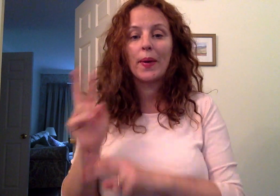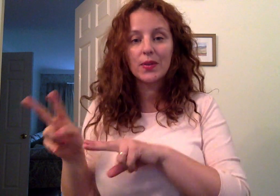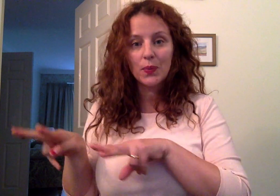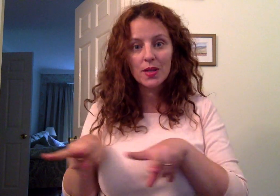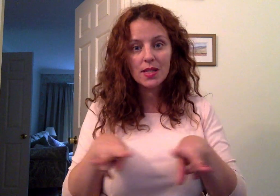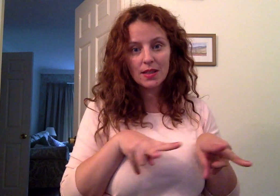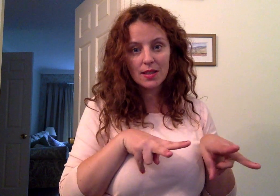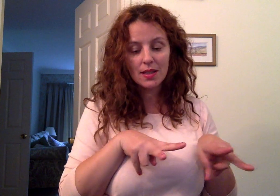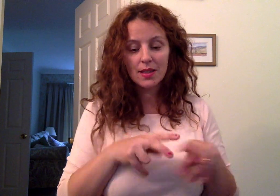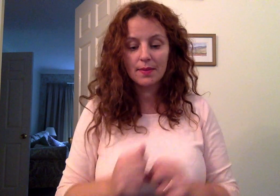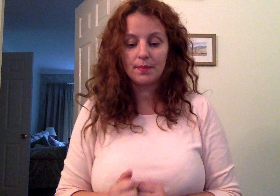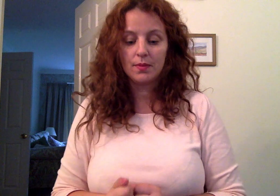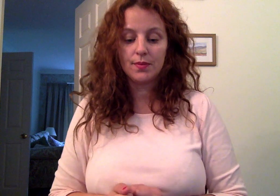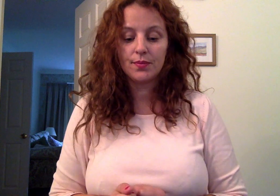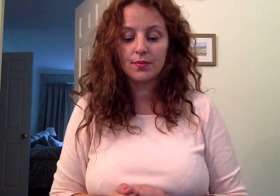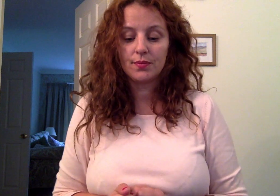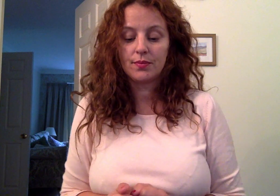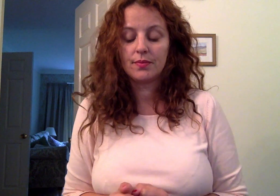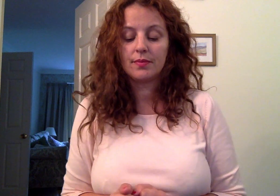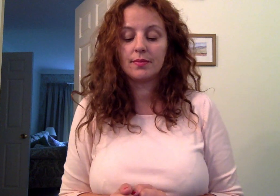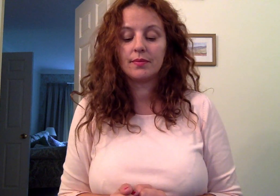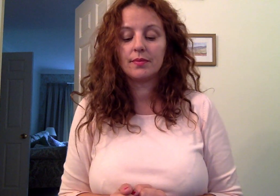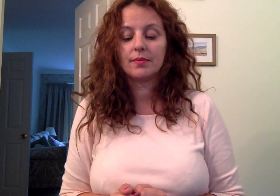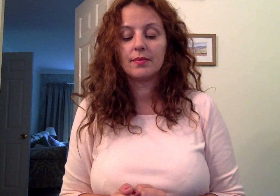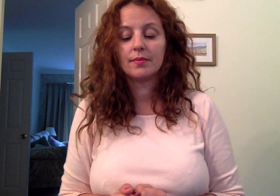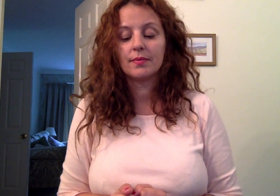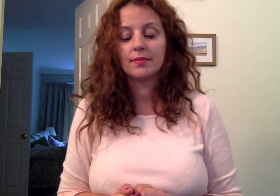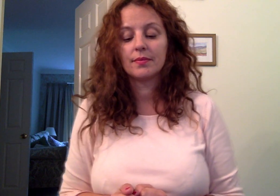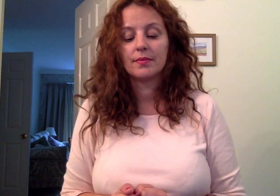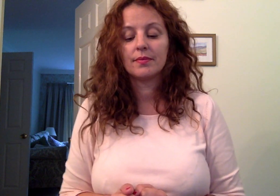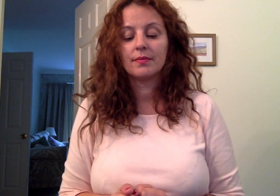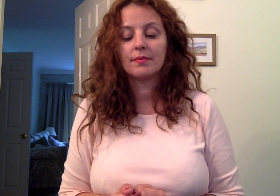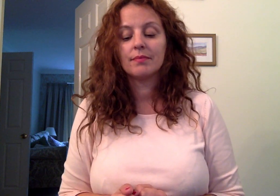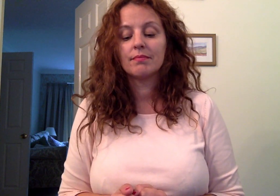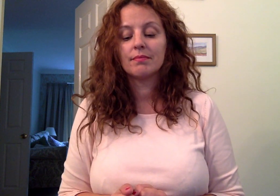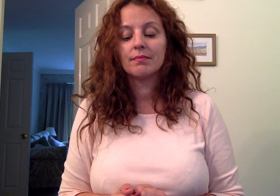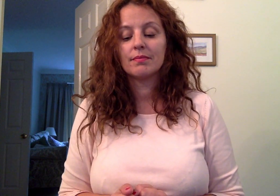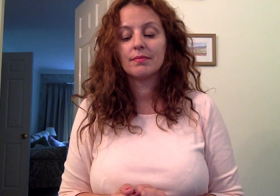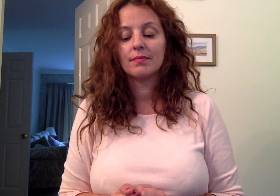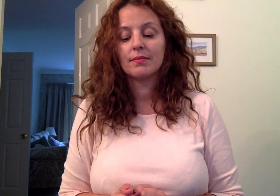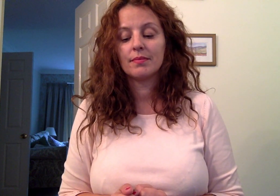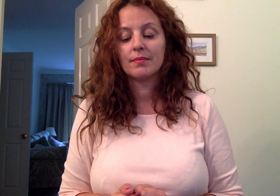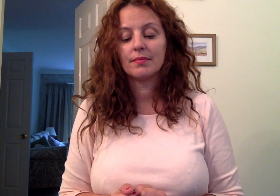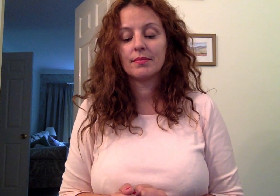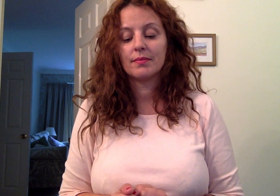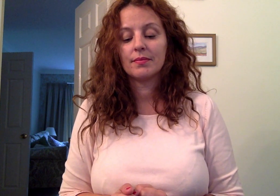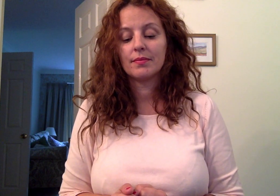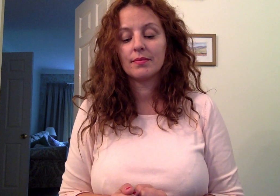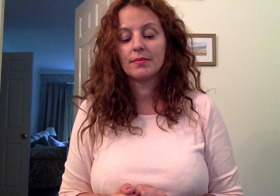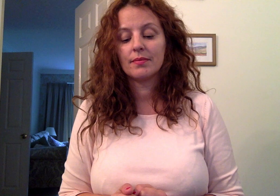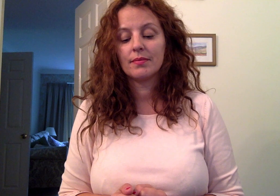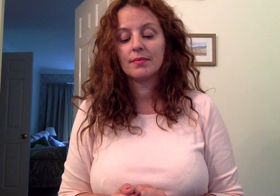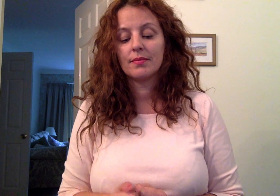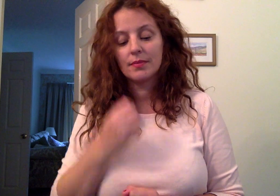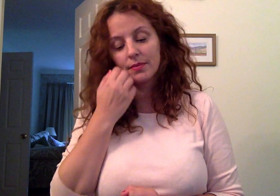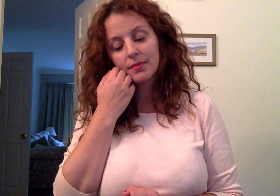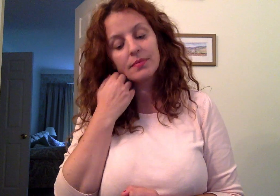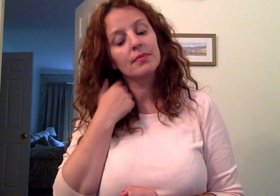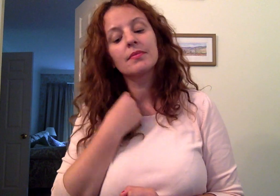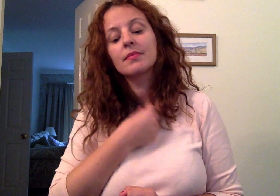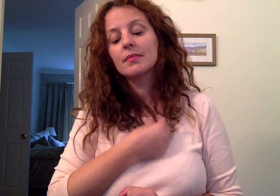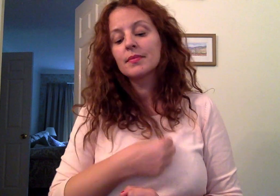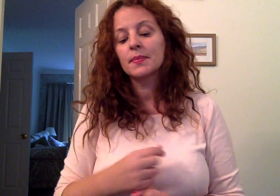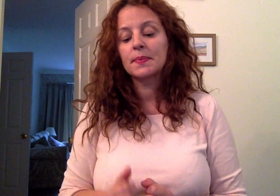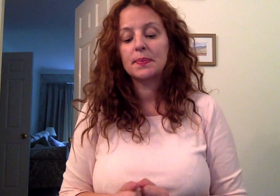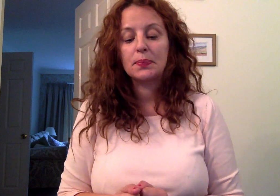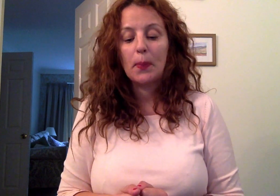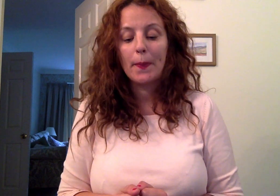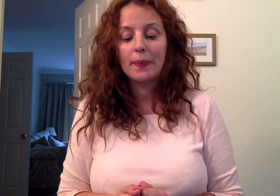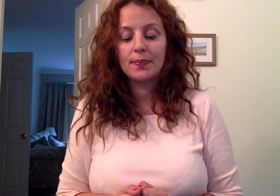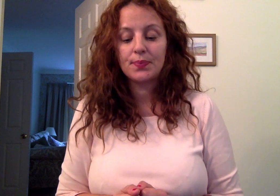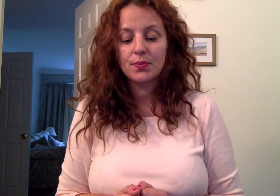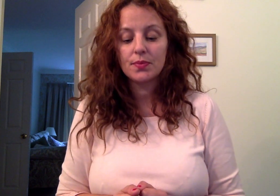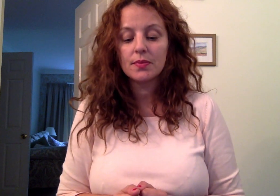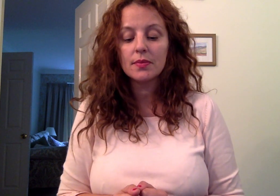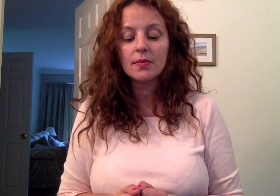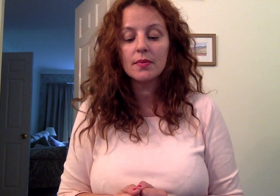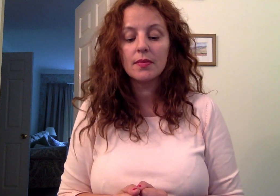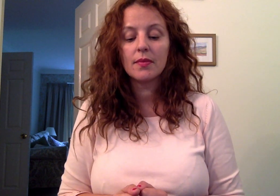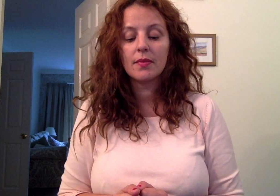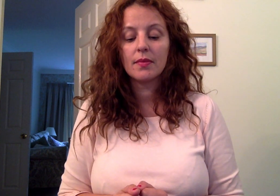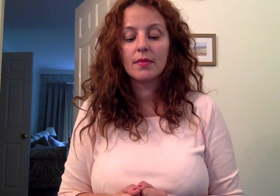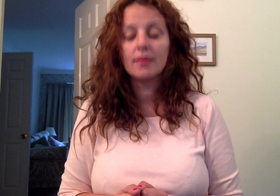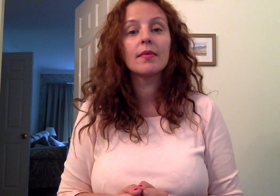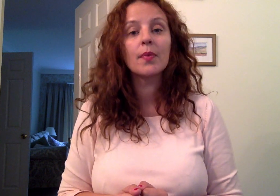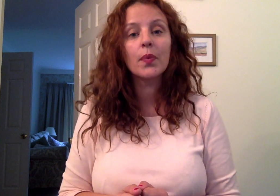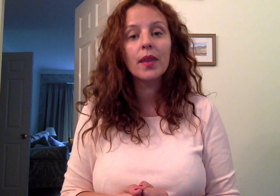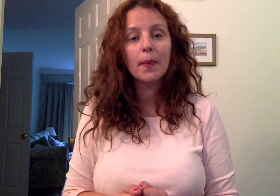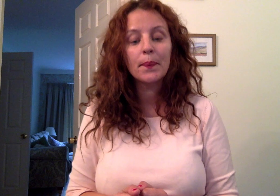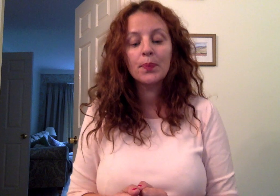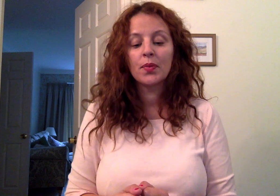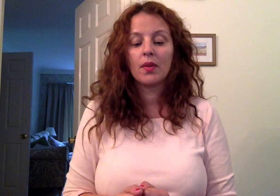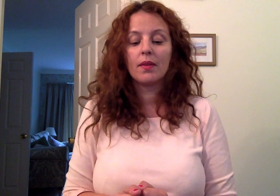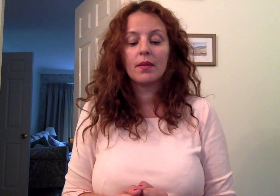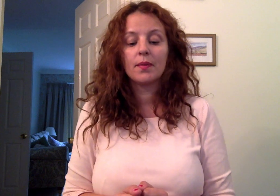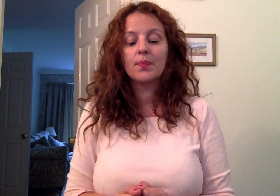I'm interested in working as a CSW in the future but first I think it's a good idea to do voluntary work with deaf people first.